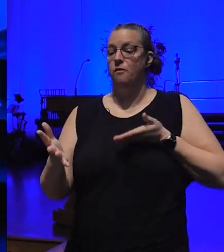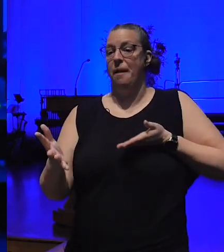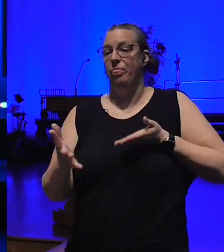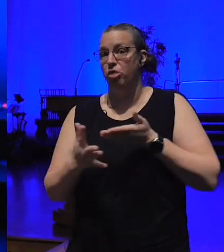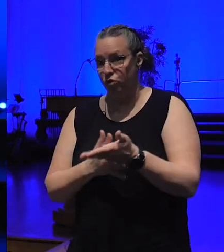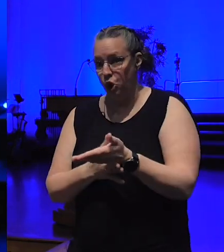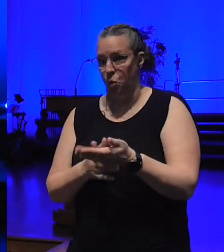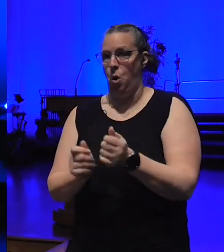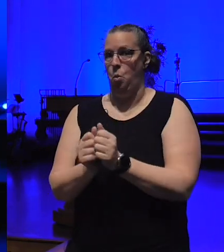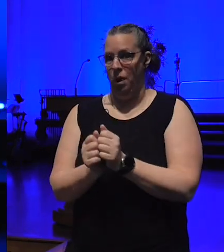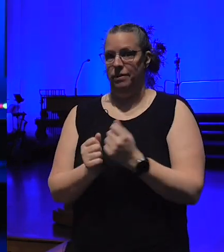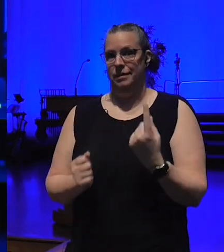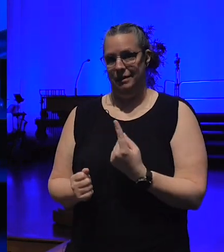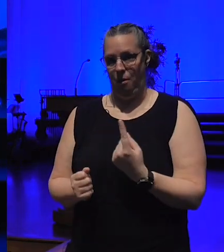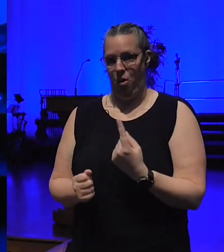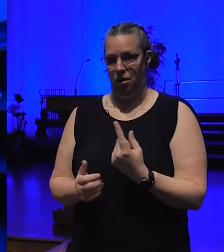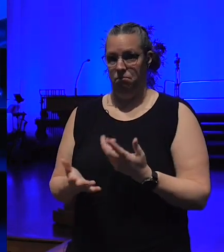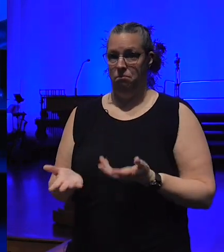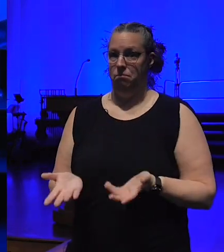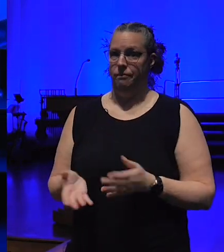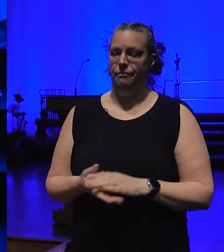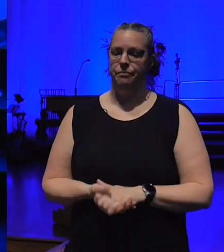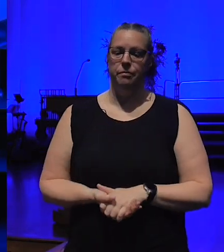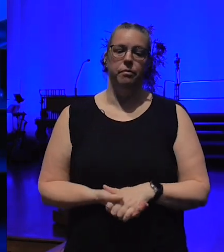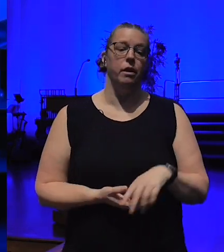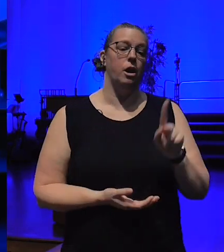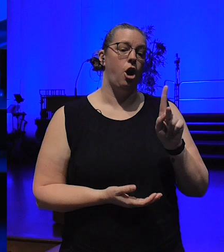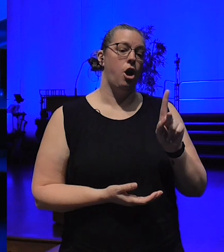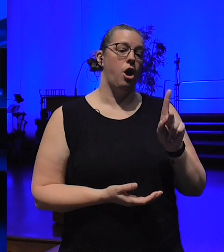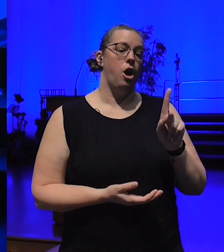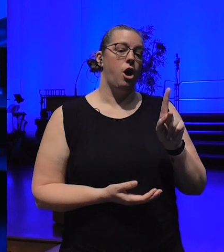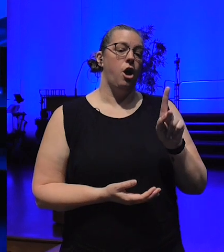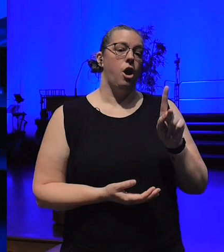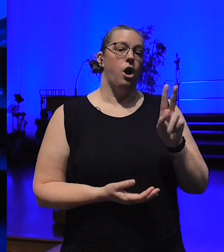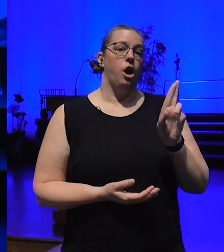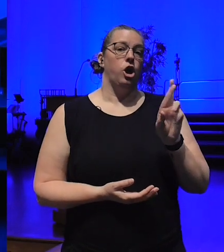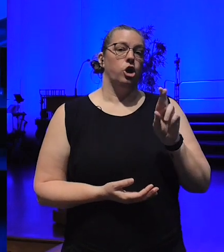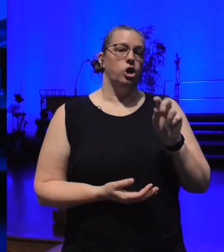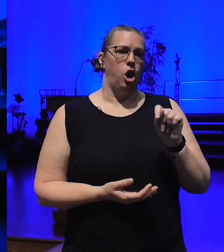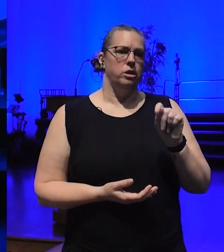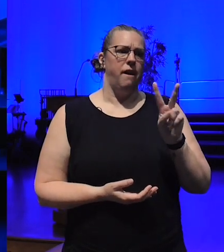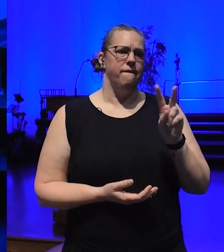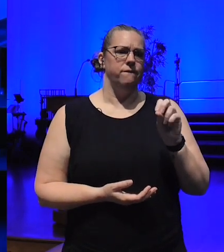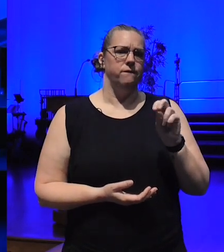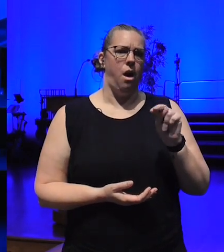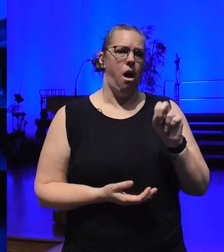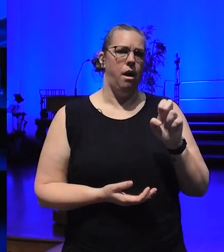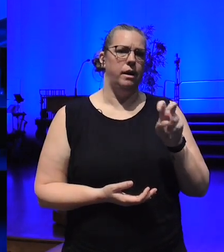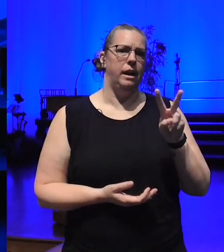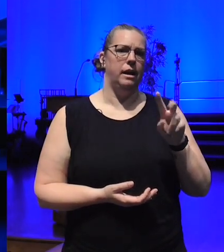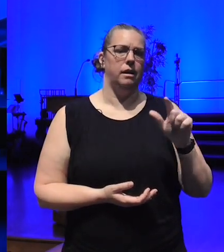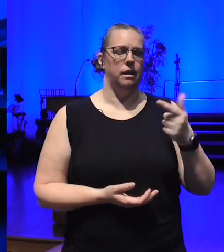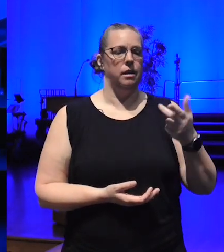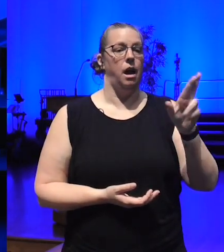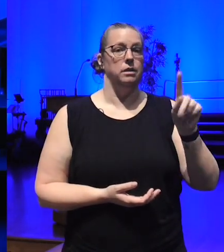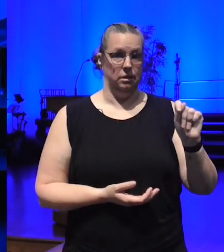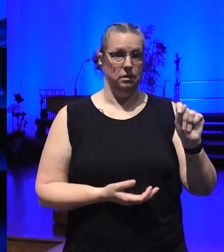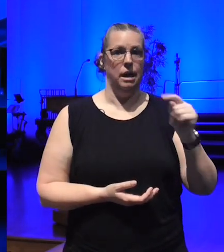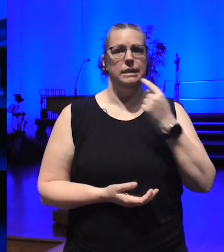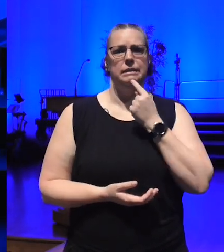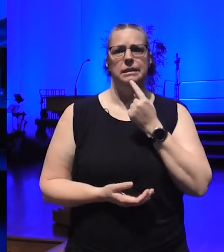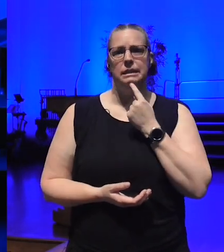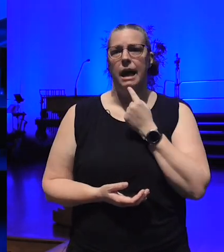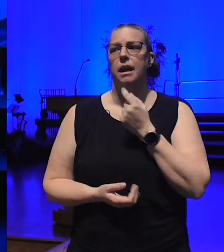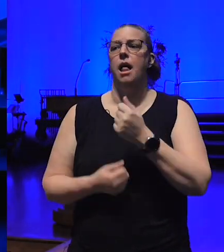with somebody Kurt vonette said the purpose of a human life is to love whoever is around to be